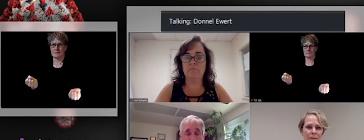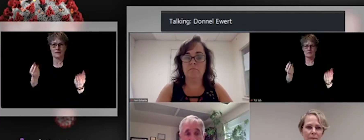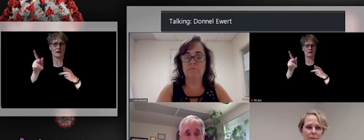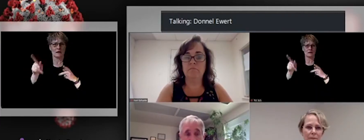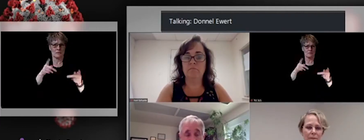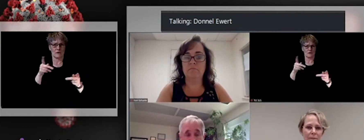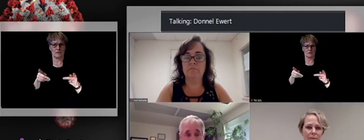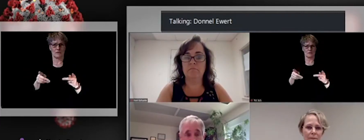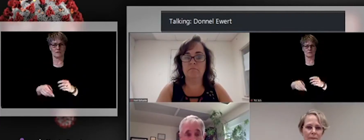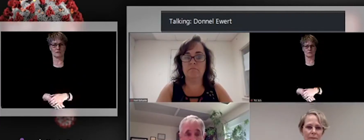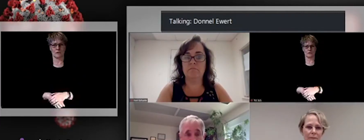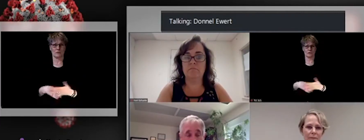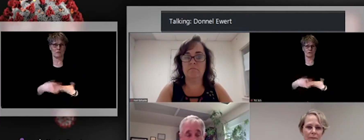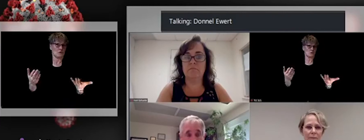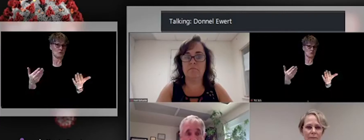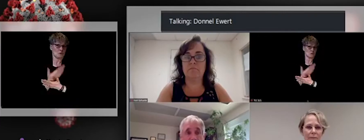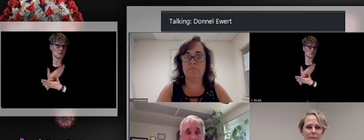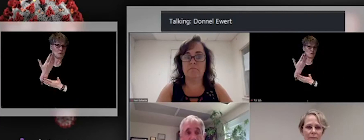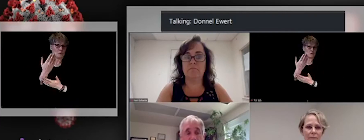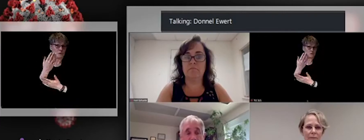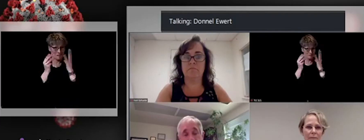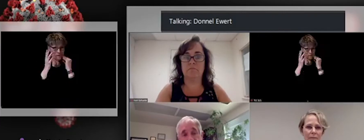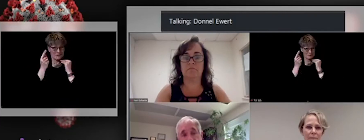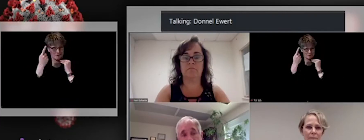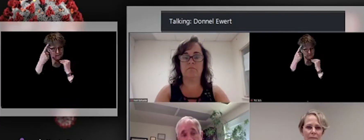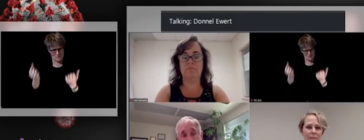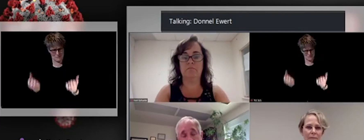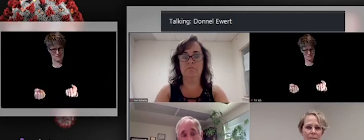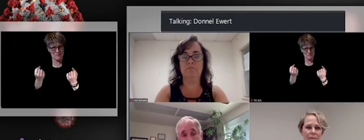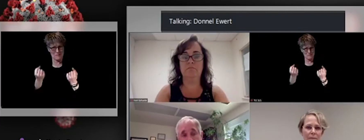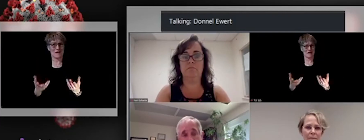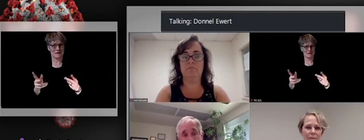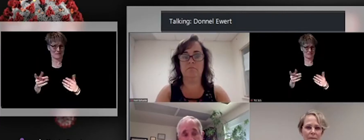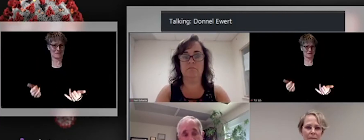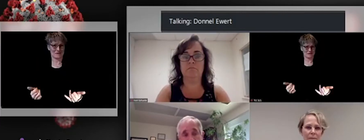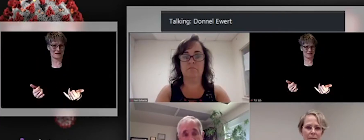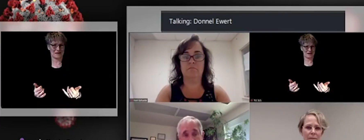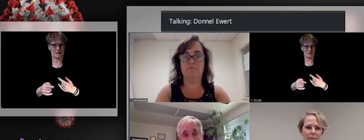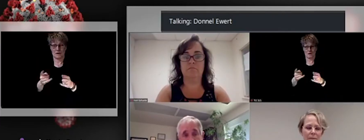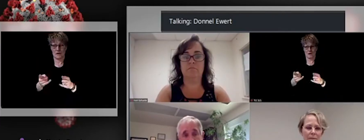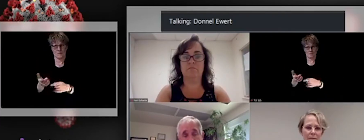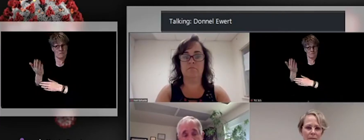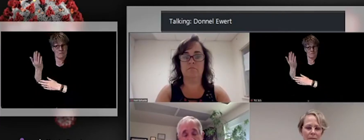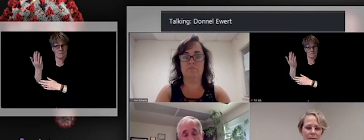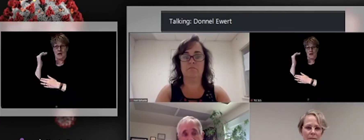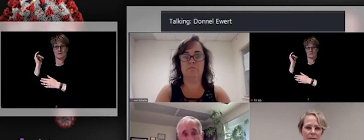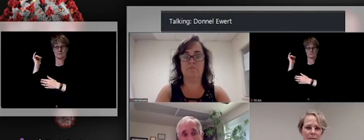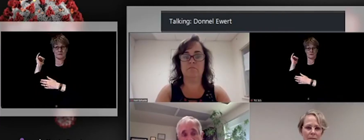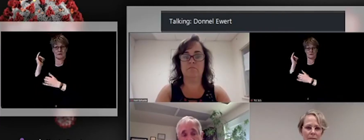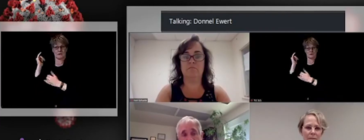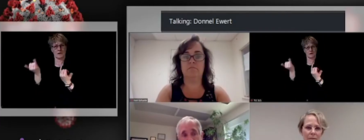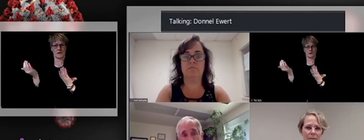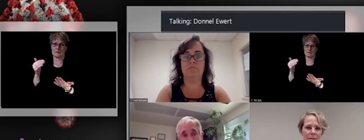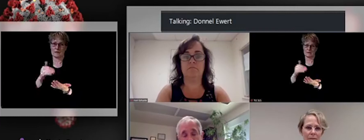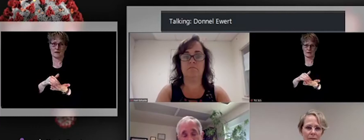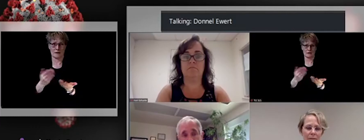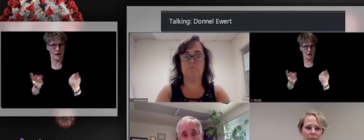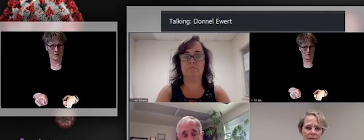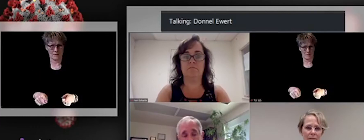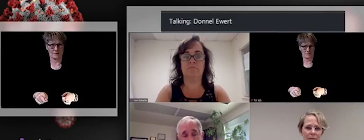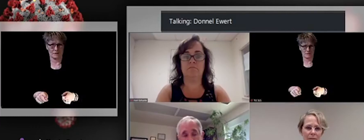in the past, this is quite common. So, it's hard to get used to. I also mentioned at the